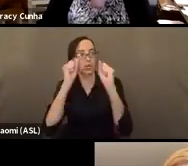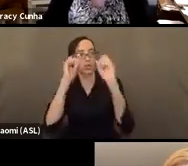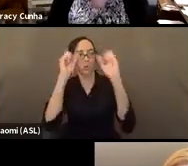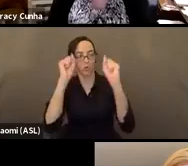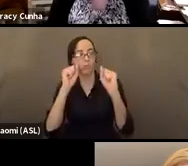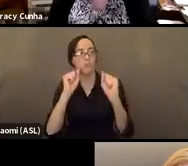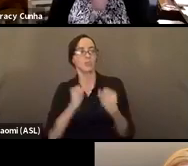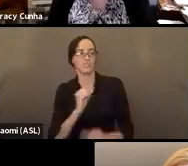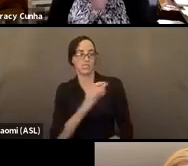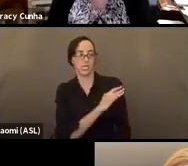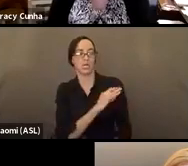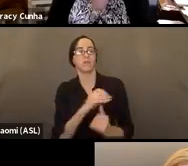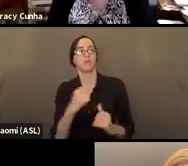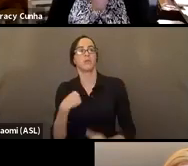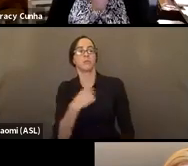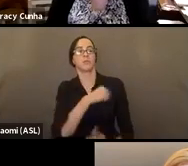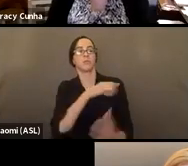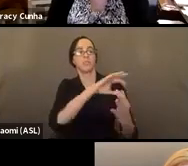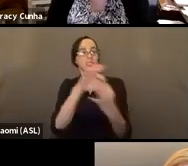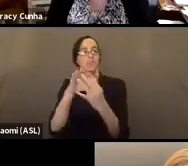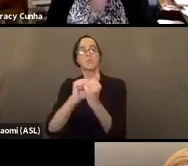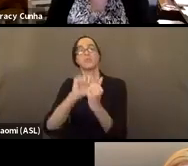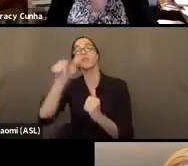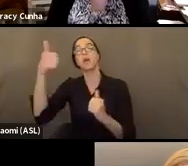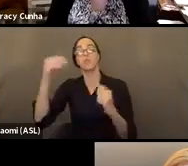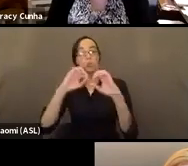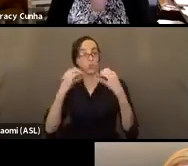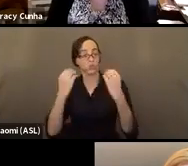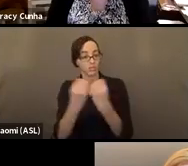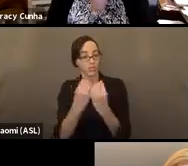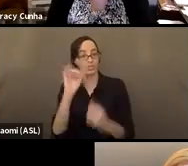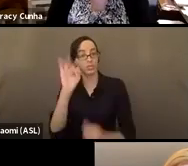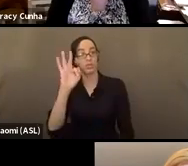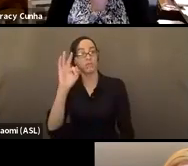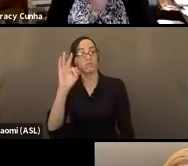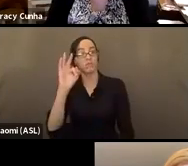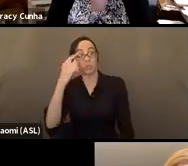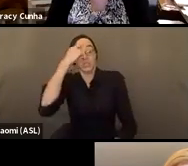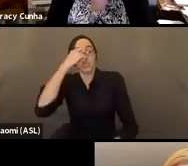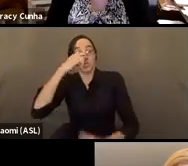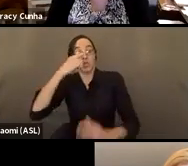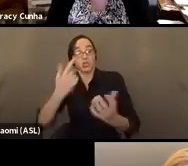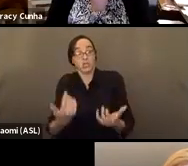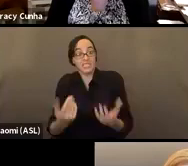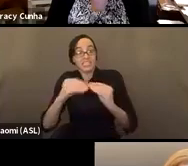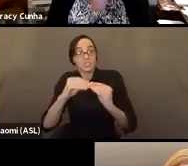something that we think additional services are necessary during this last round actually